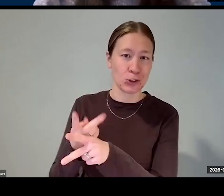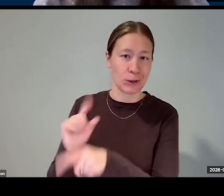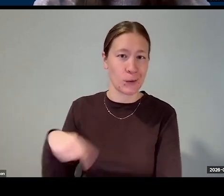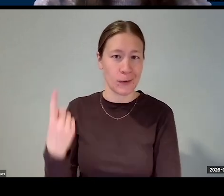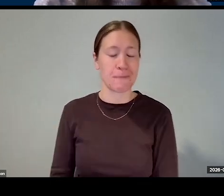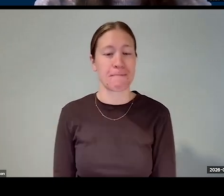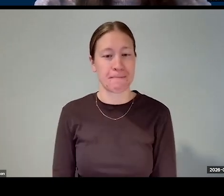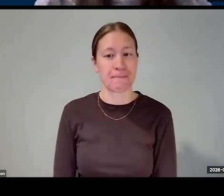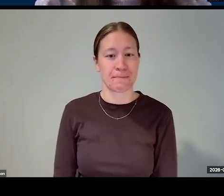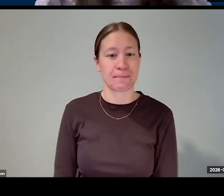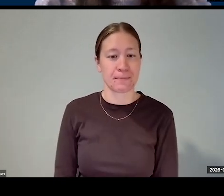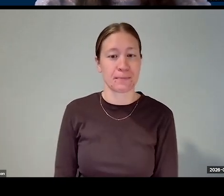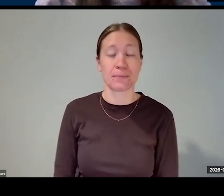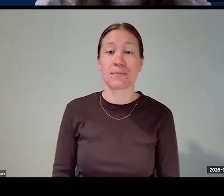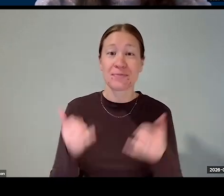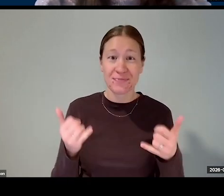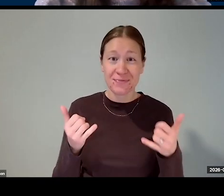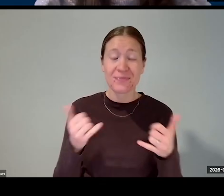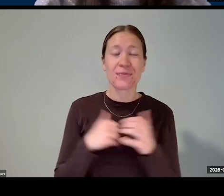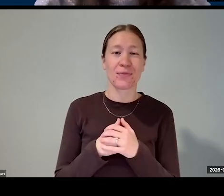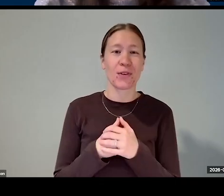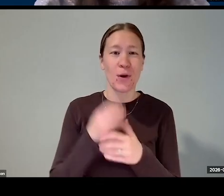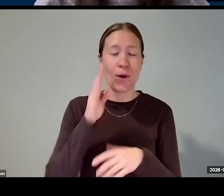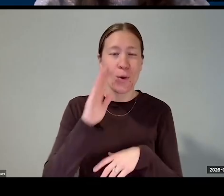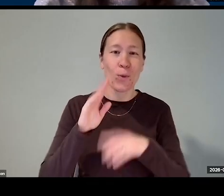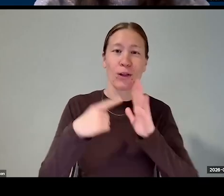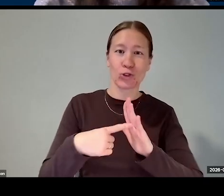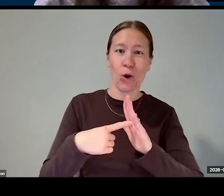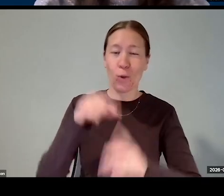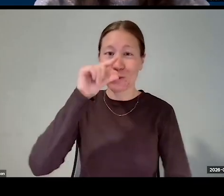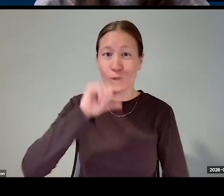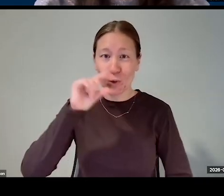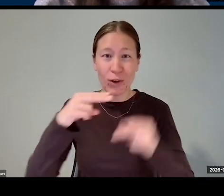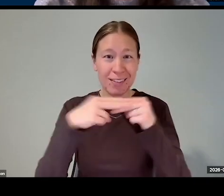Okay, so I'm going to move now to the Google Slides demo portion.